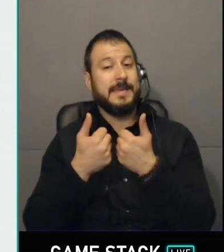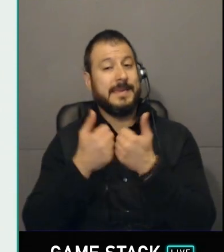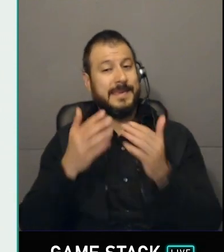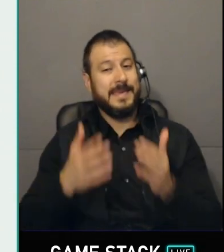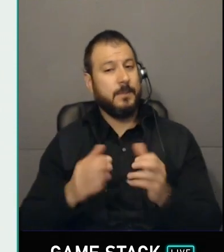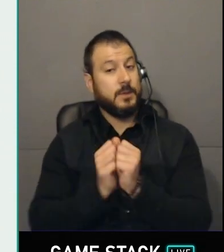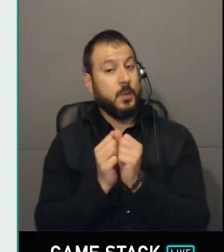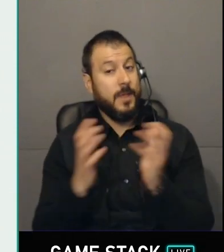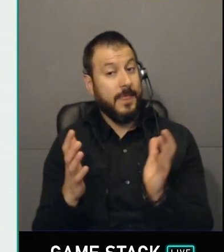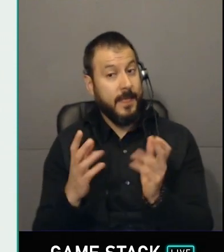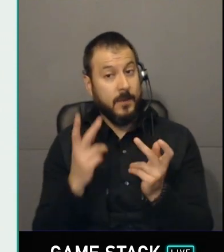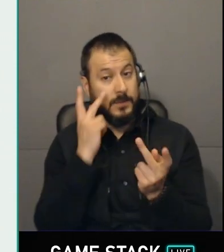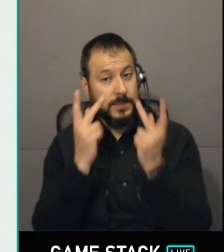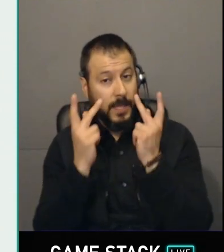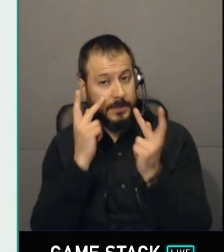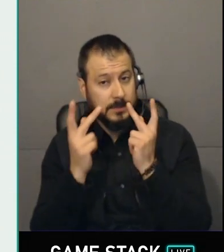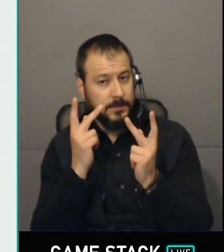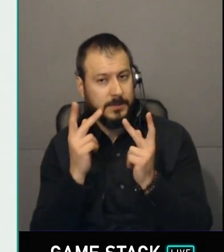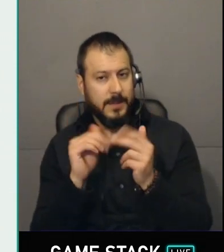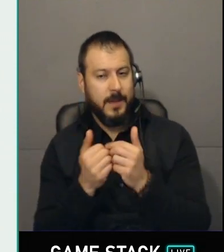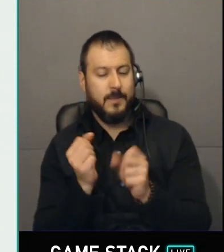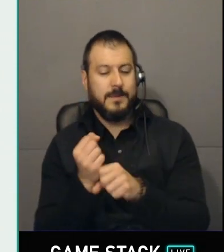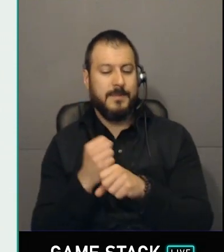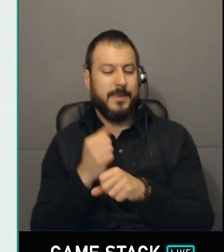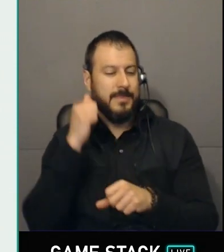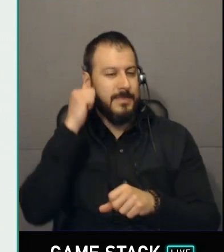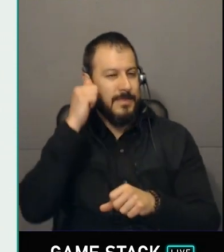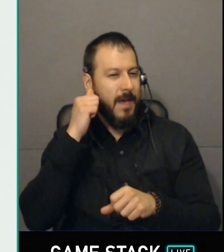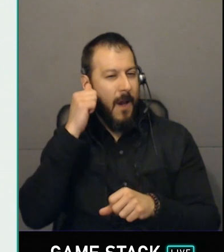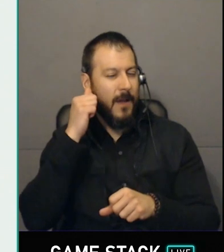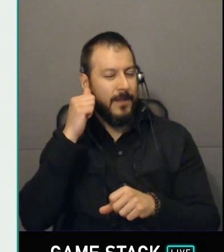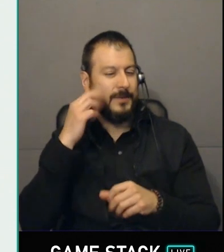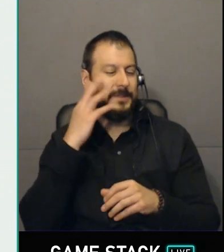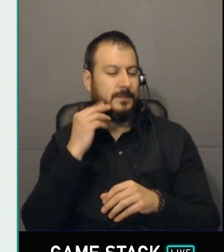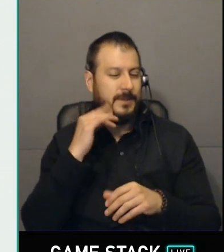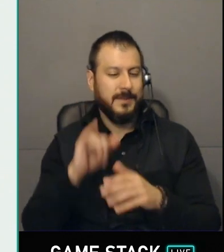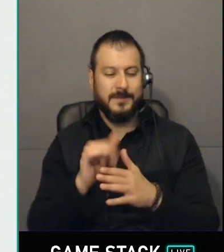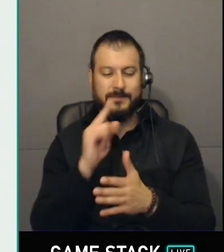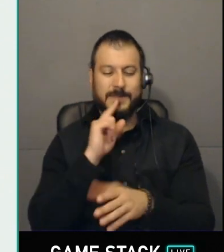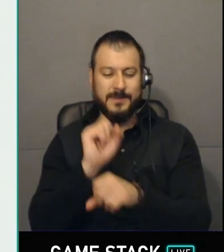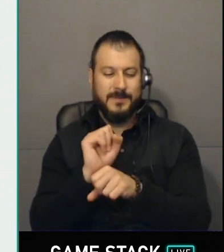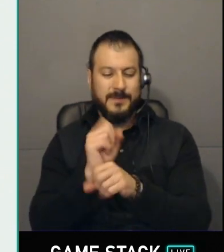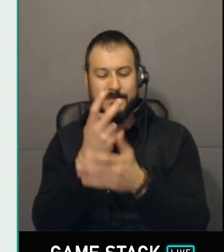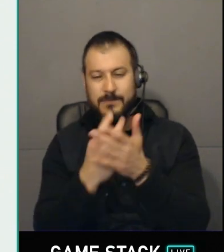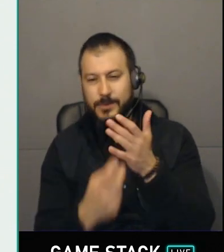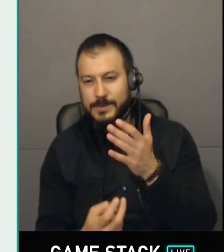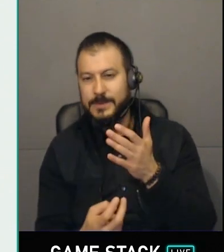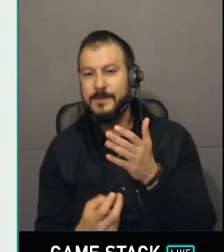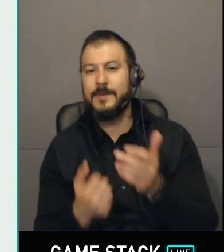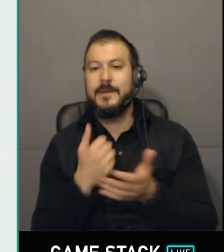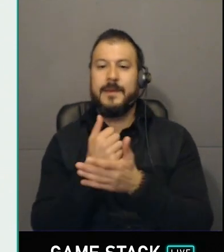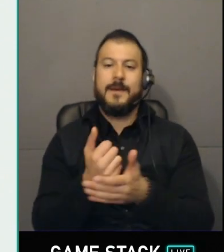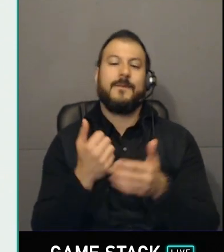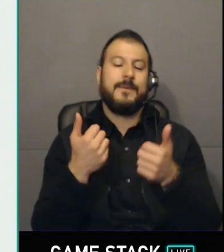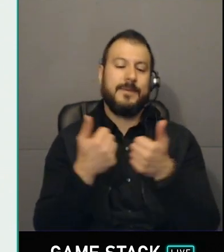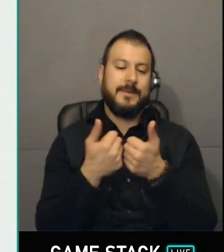how do we create that audio experience that's immersive, helps with our gameplay, and tells the stories we want